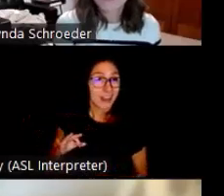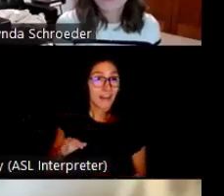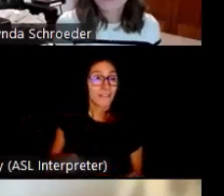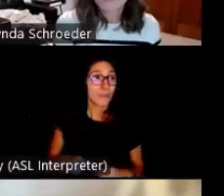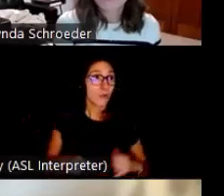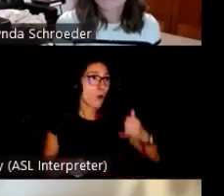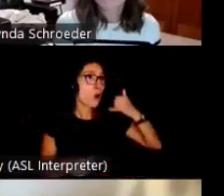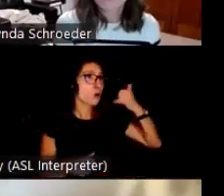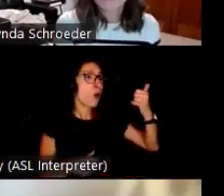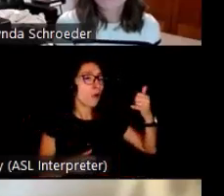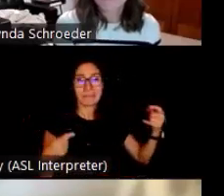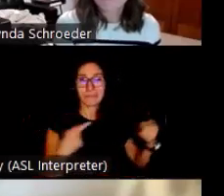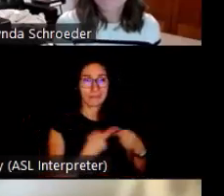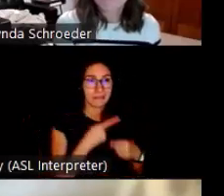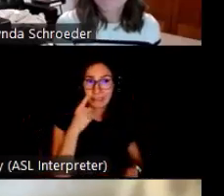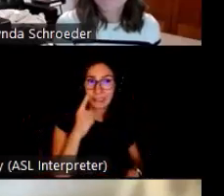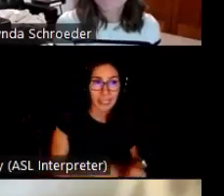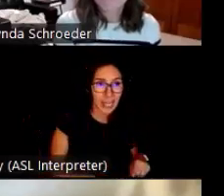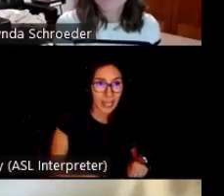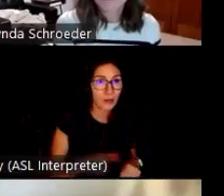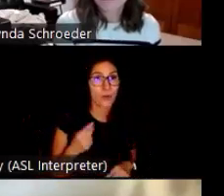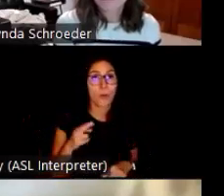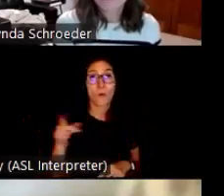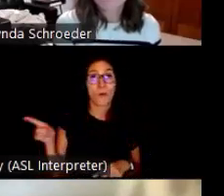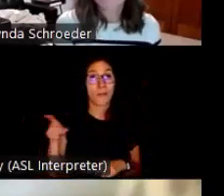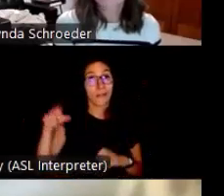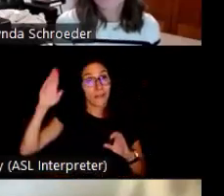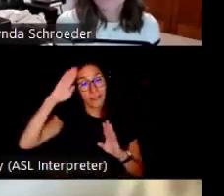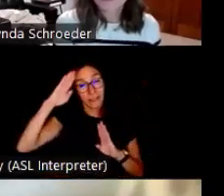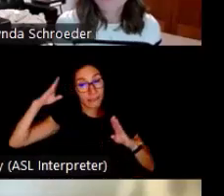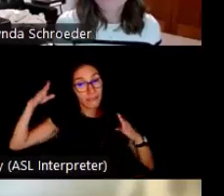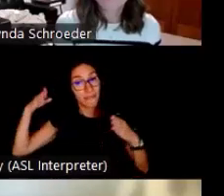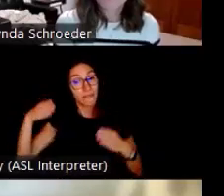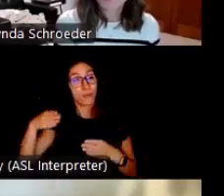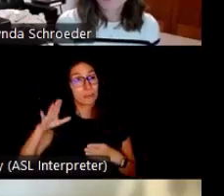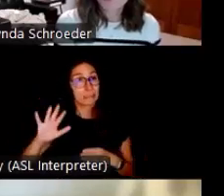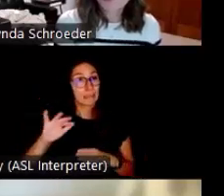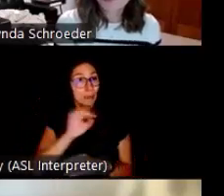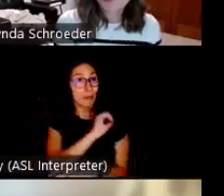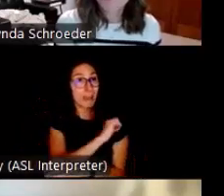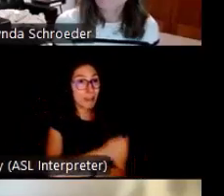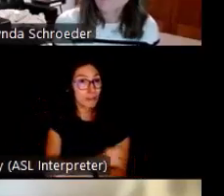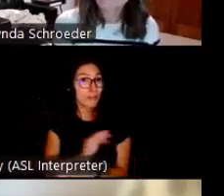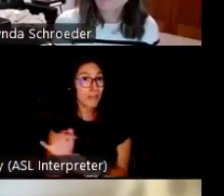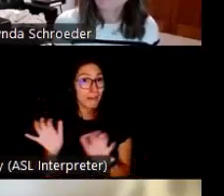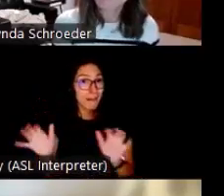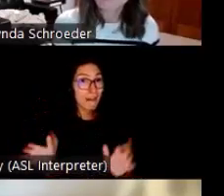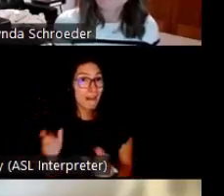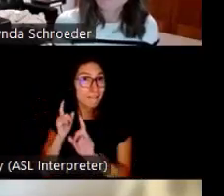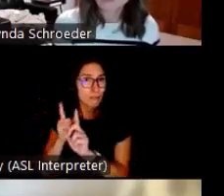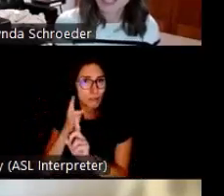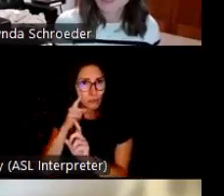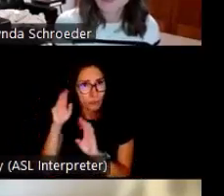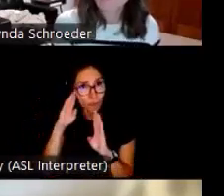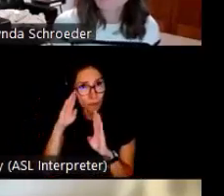Or should they focus their-- should they focus their energy and efforts on that? Yes.